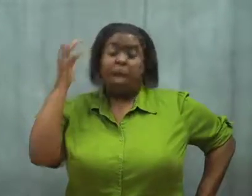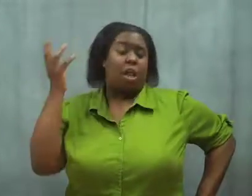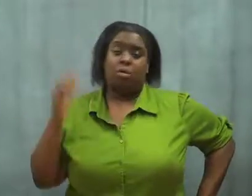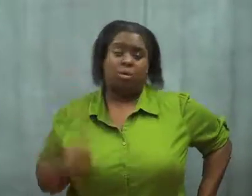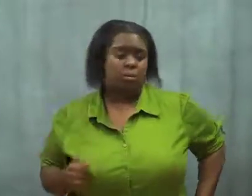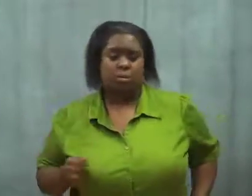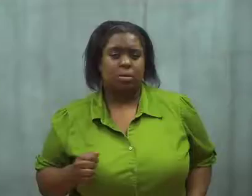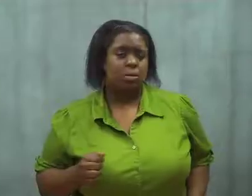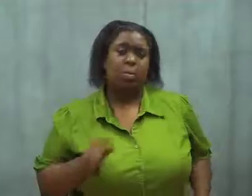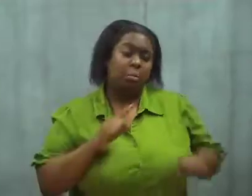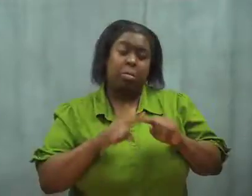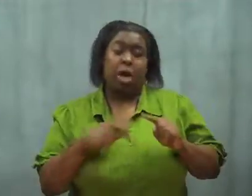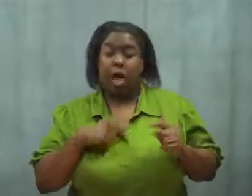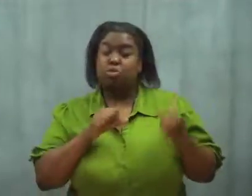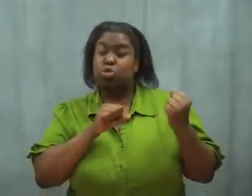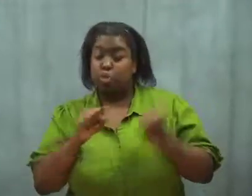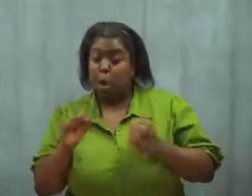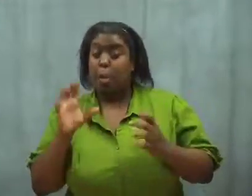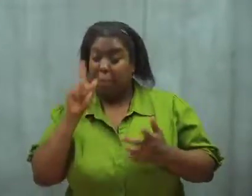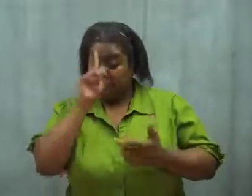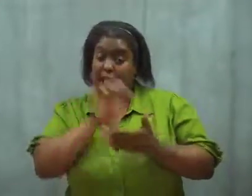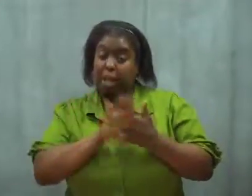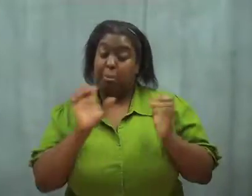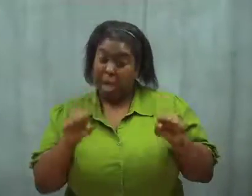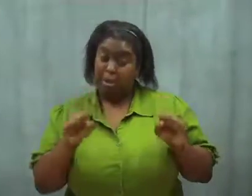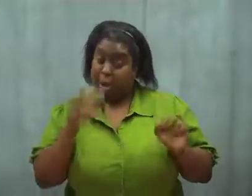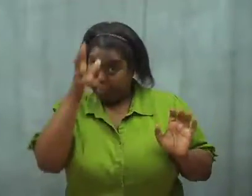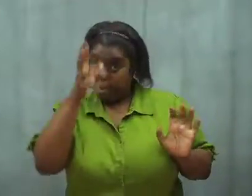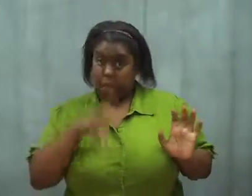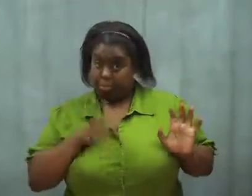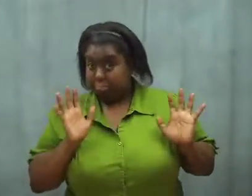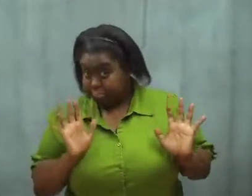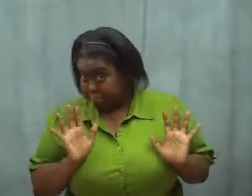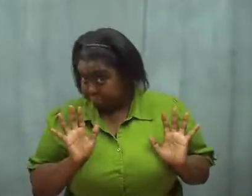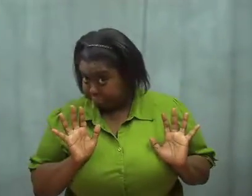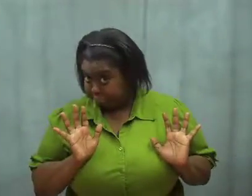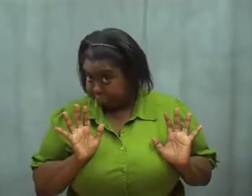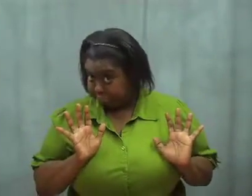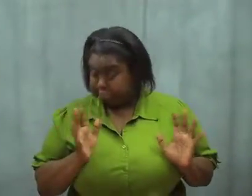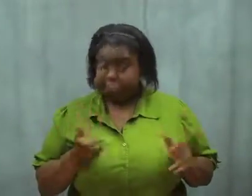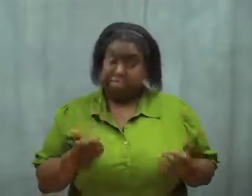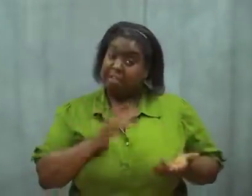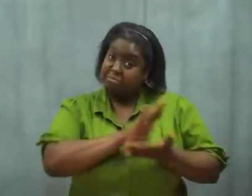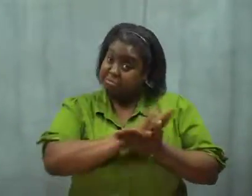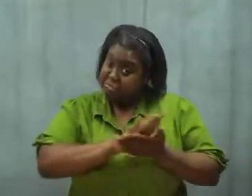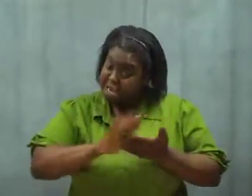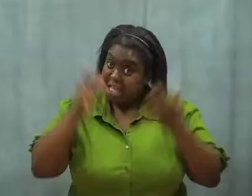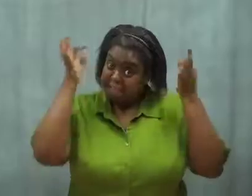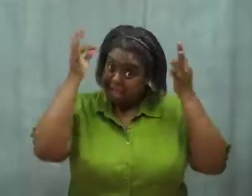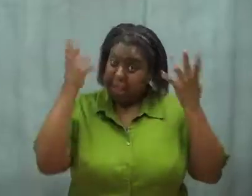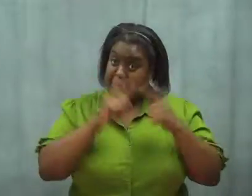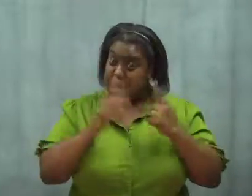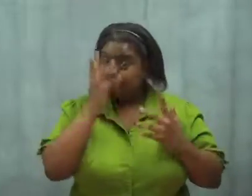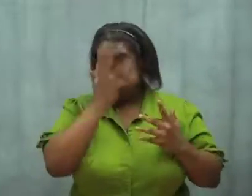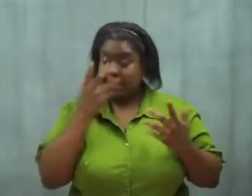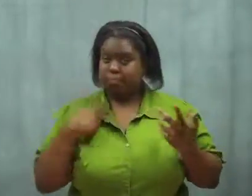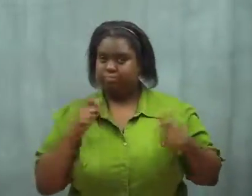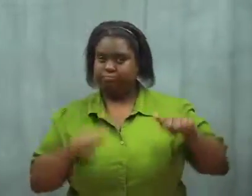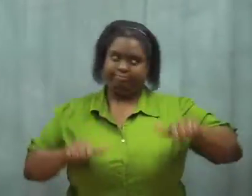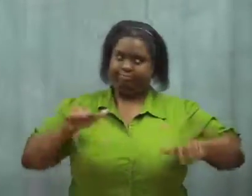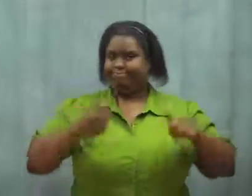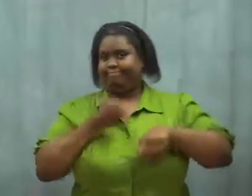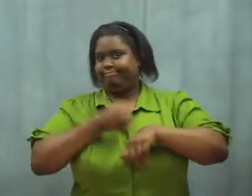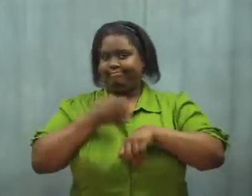I don't know. But I strongly believe it was possibly a man.